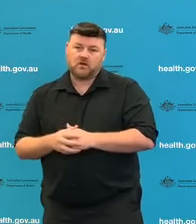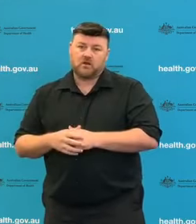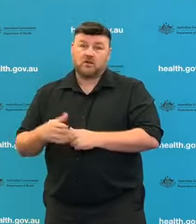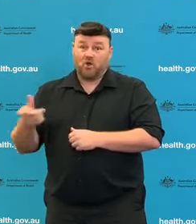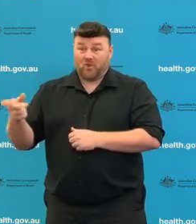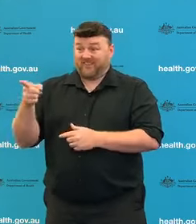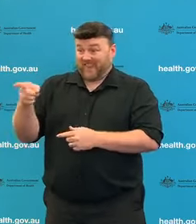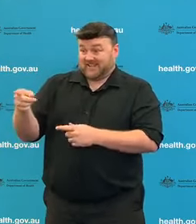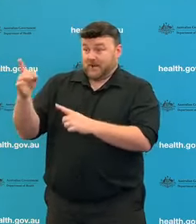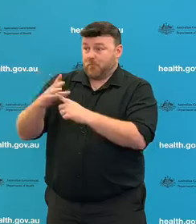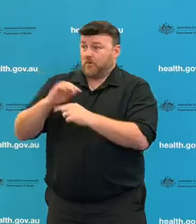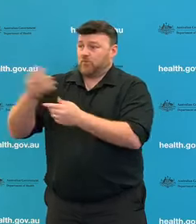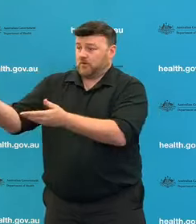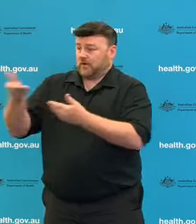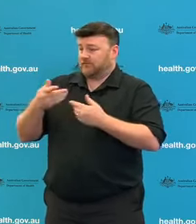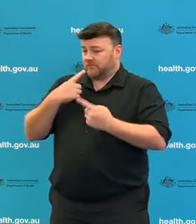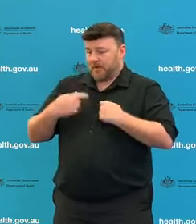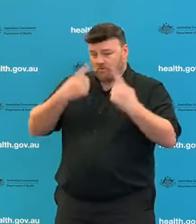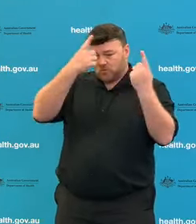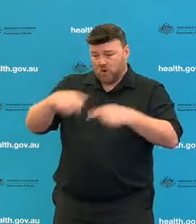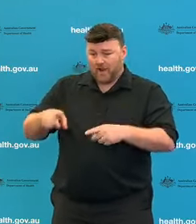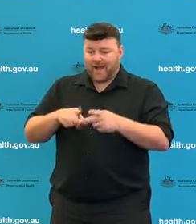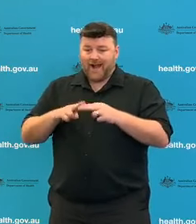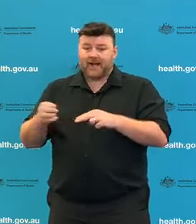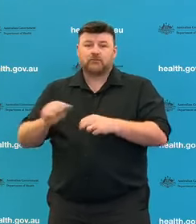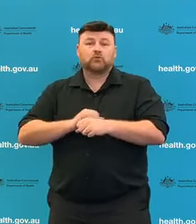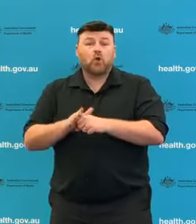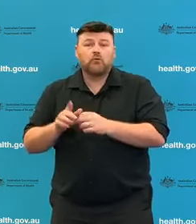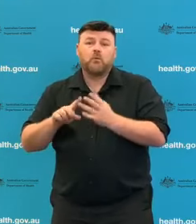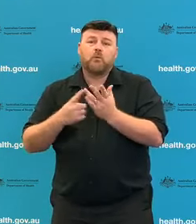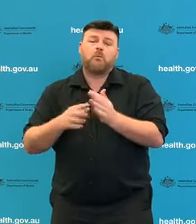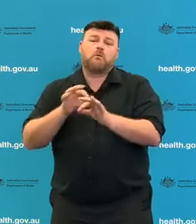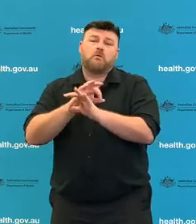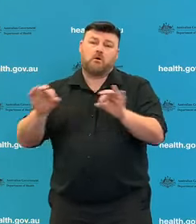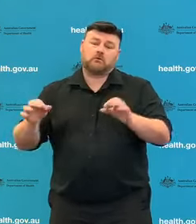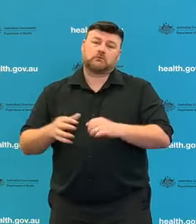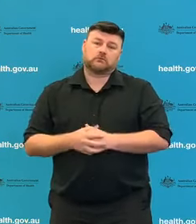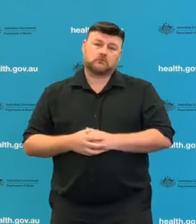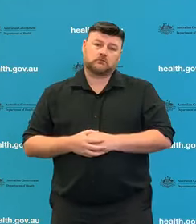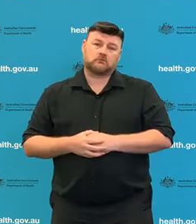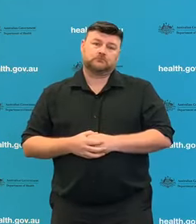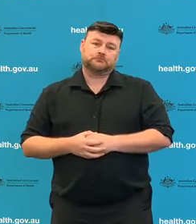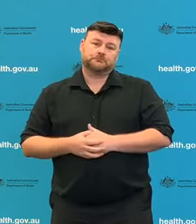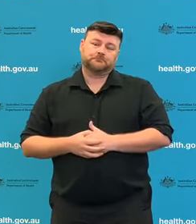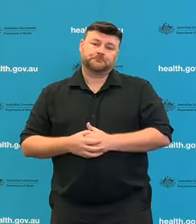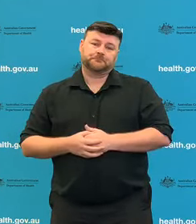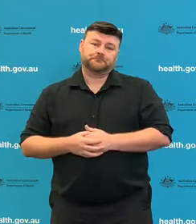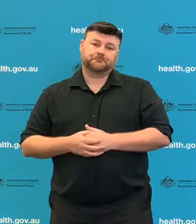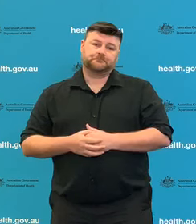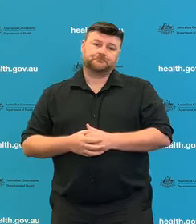it's important for us in understanding the impact of this pandemic on such a vulnerable population.